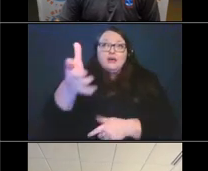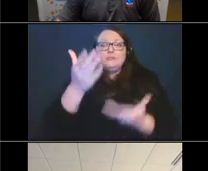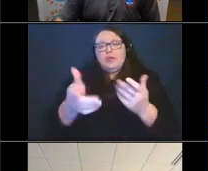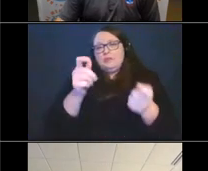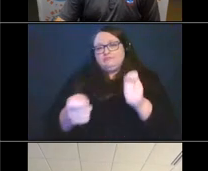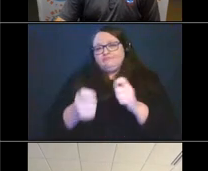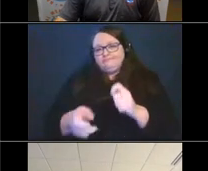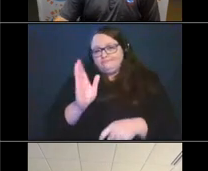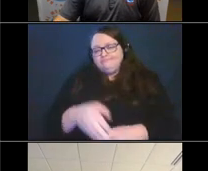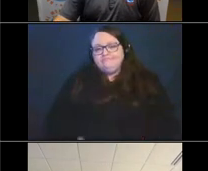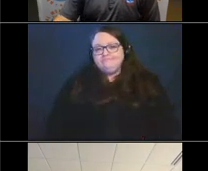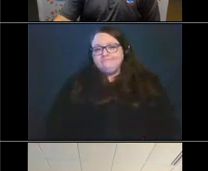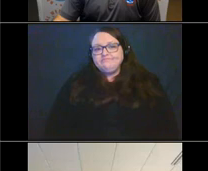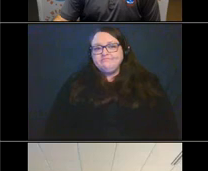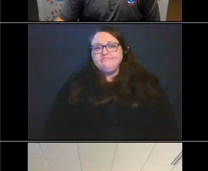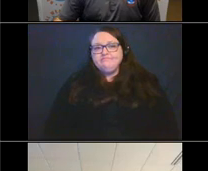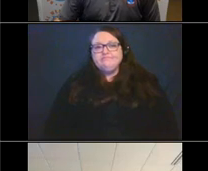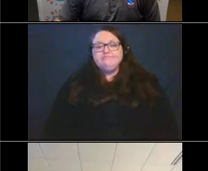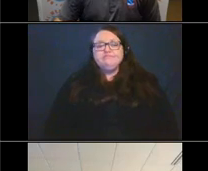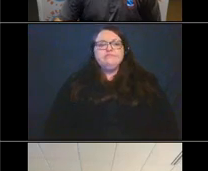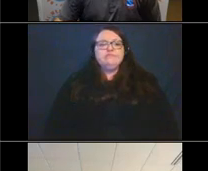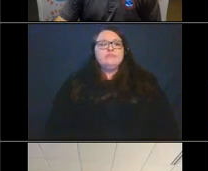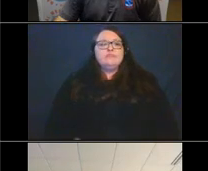Gail, I may have missed the second part of your question.